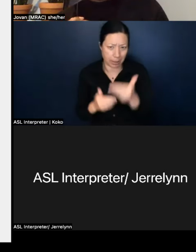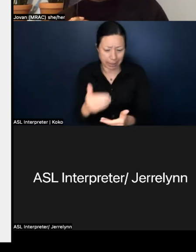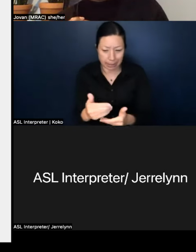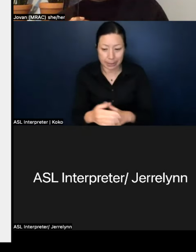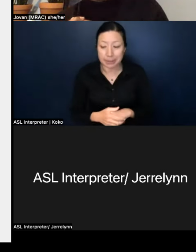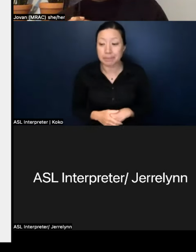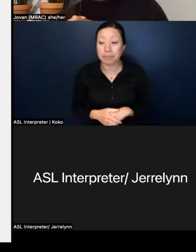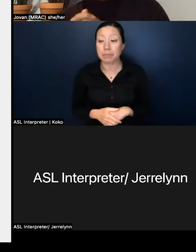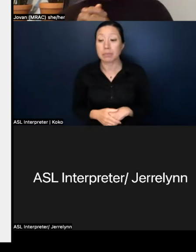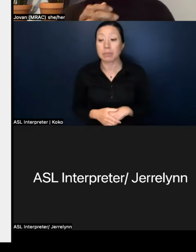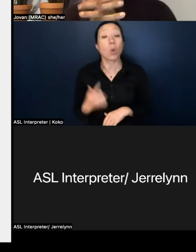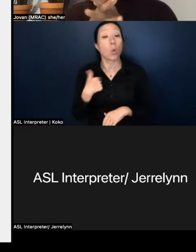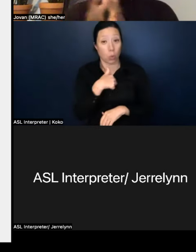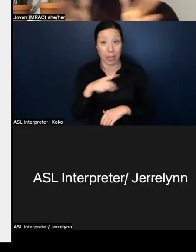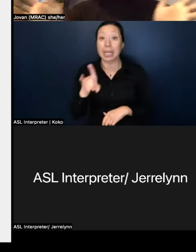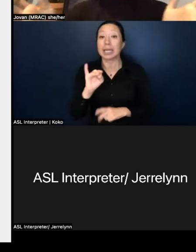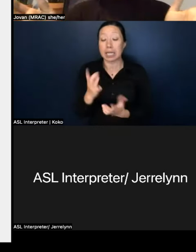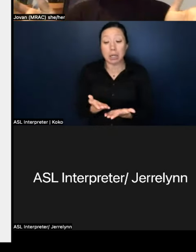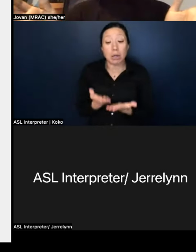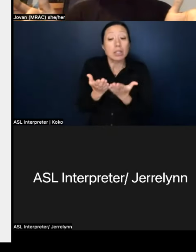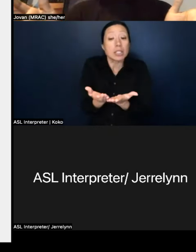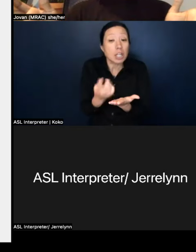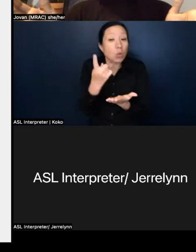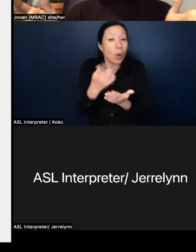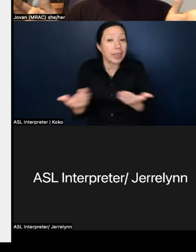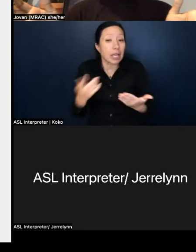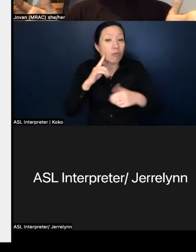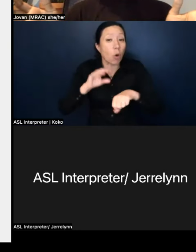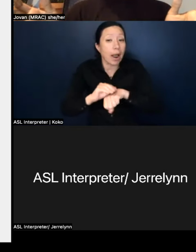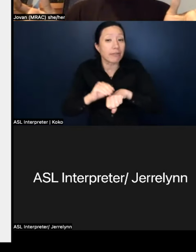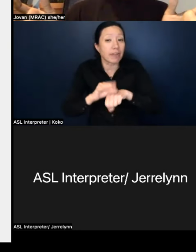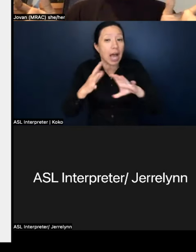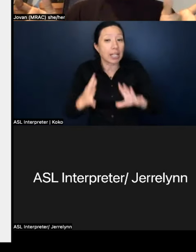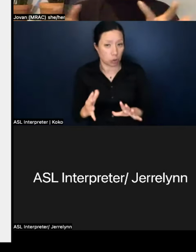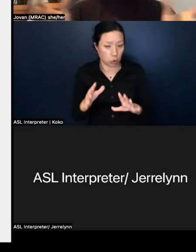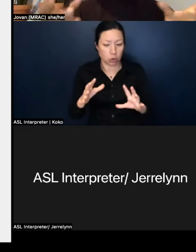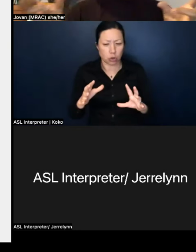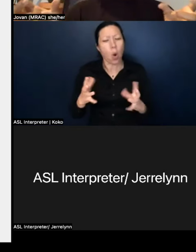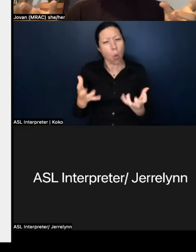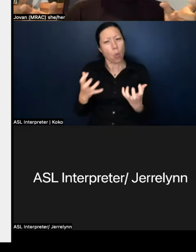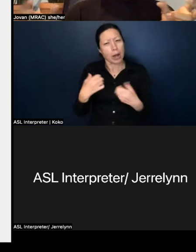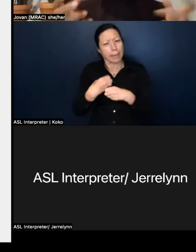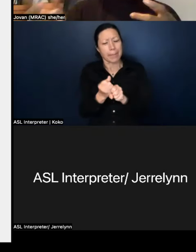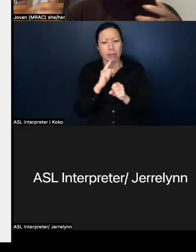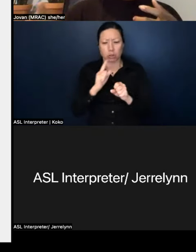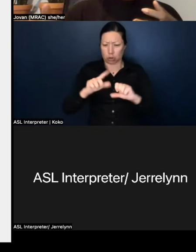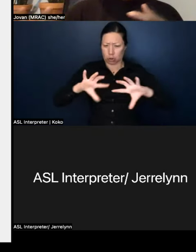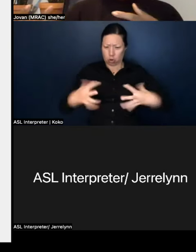in order to make sure they had a diverse group of not just people, but of experience,